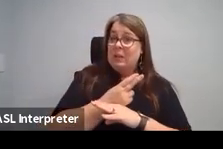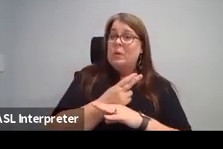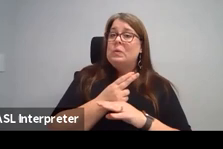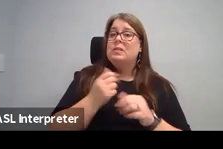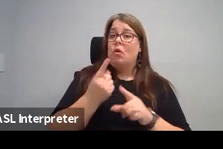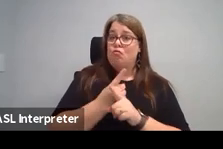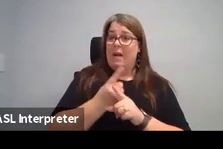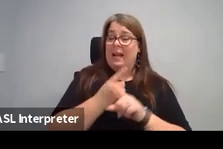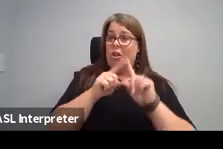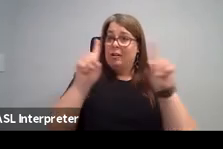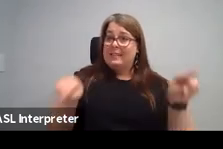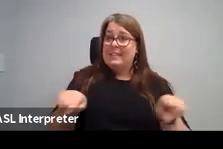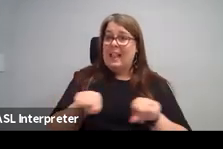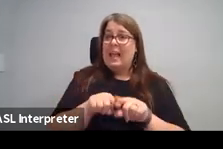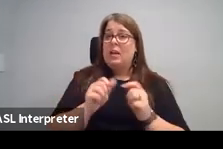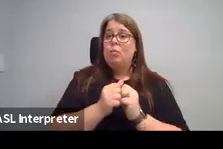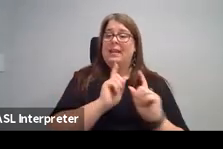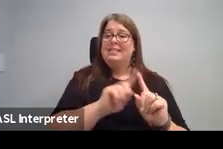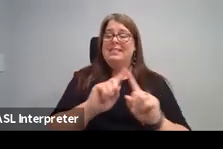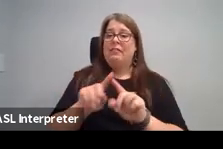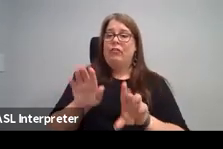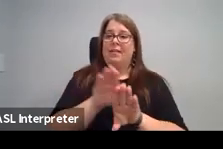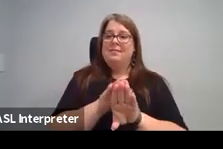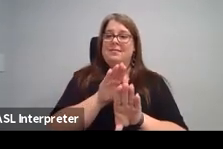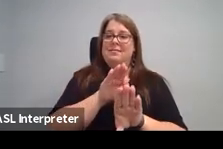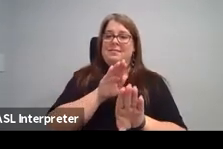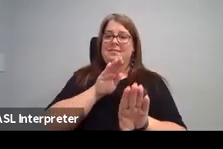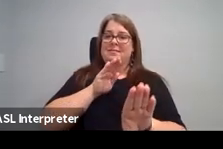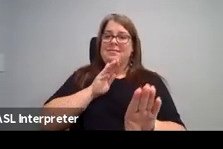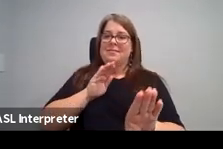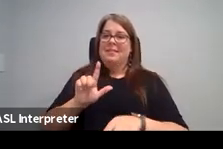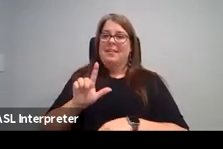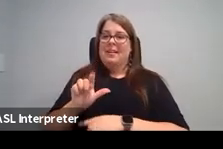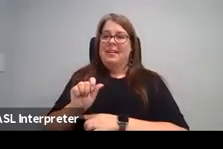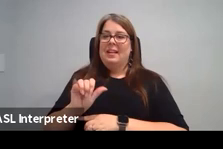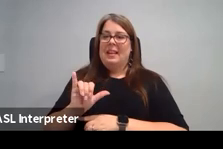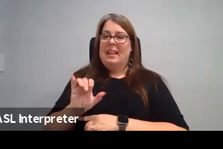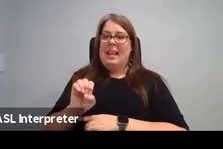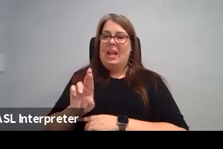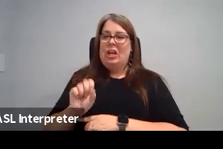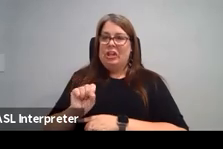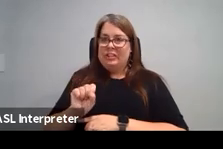Jewyl Alderson Clarke, SDCOE: Over it with different images and we are going to click on each one there hyperlinks to different slides in the back.